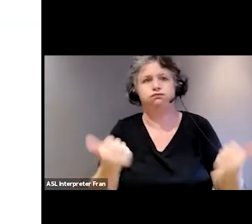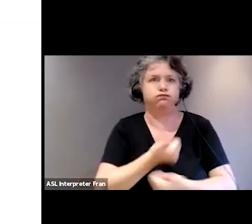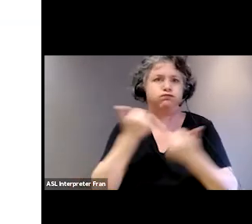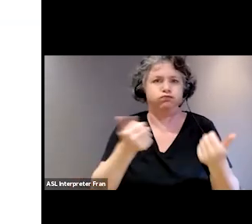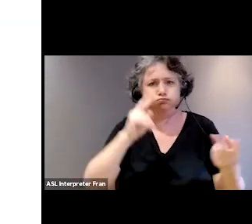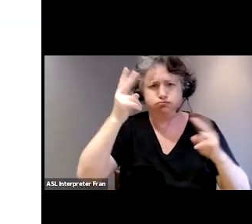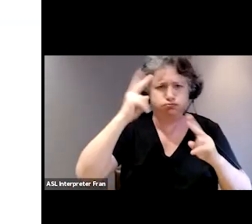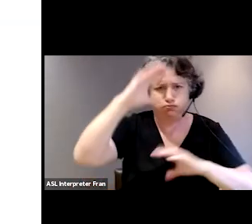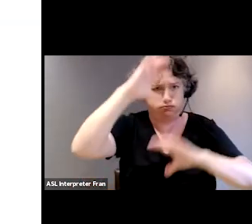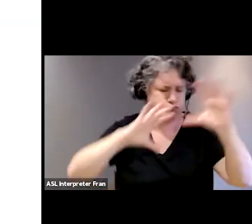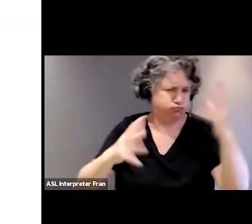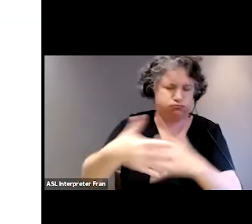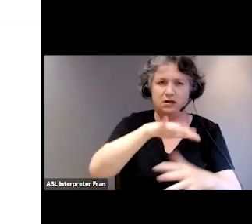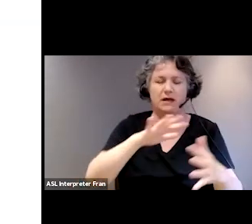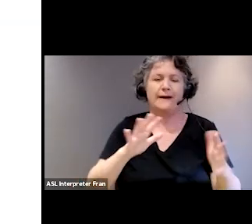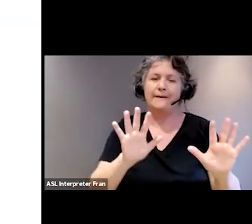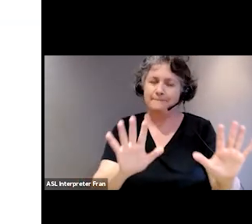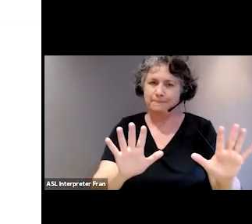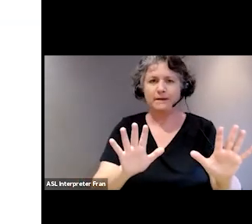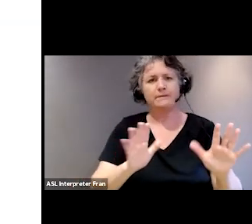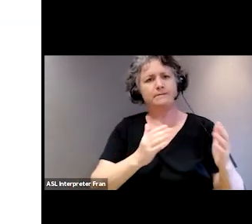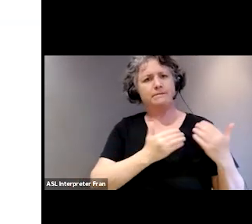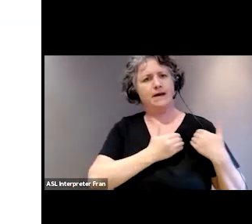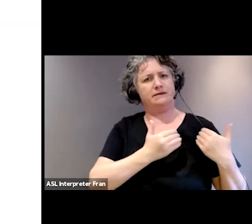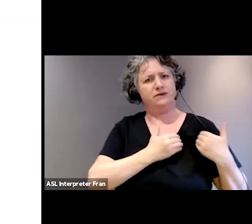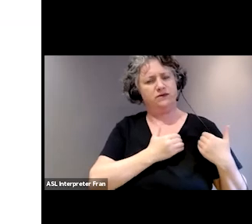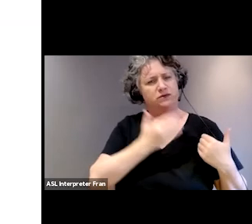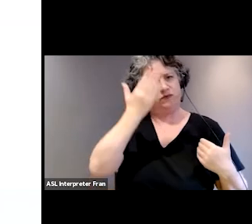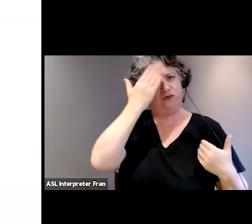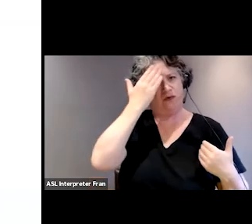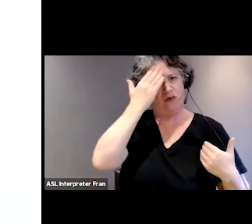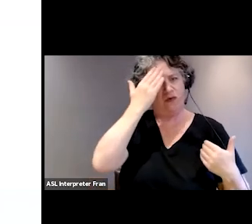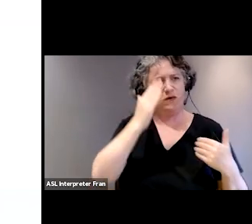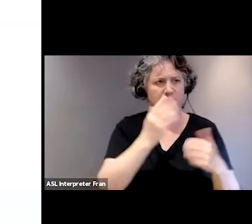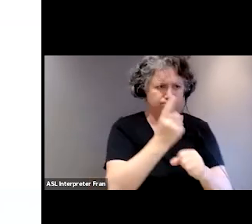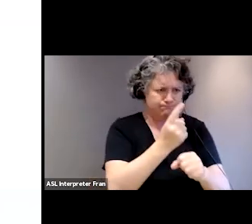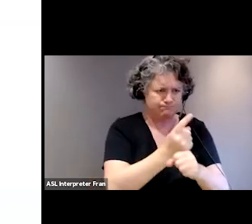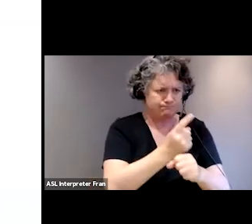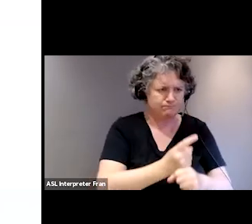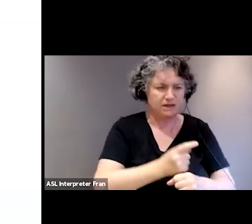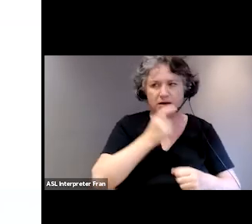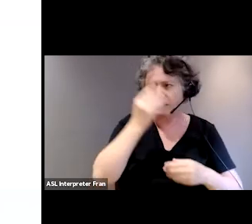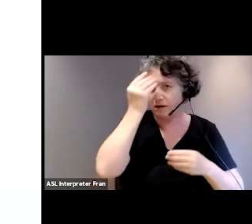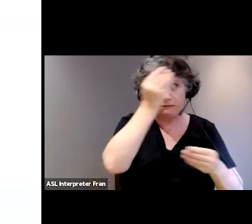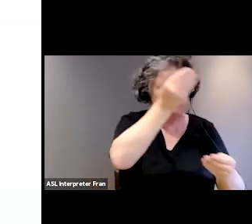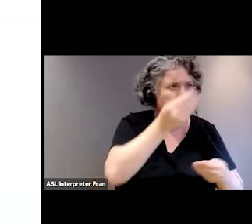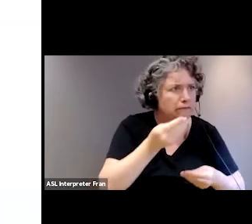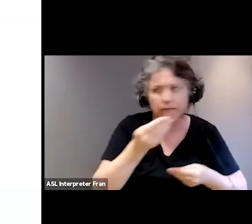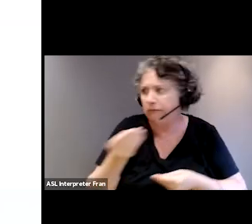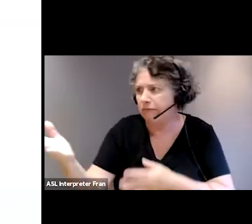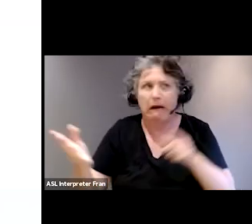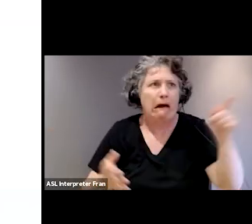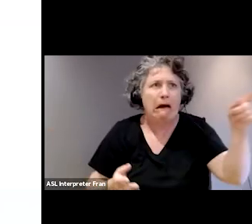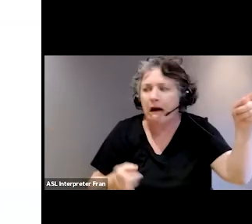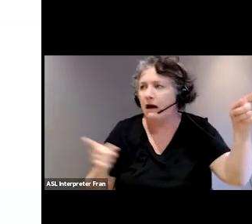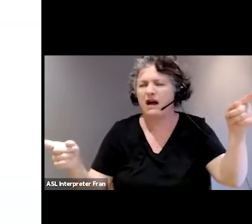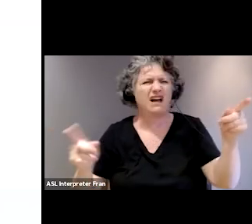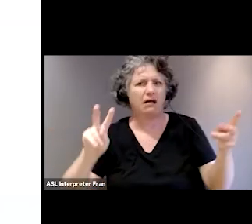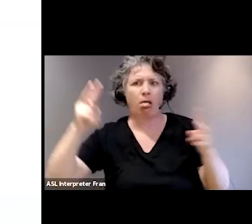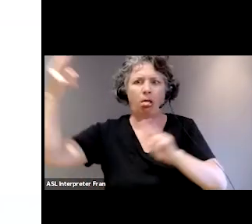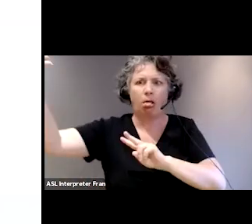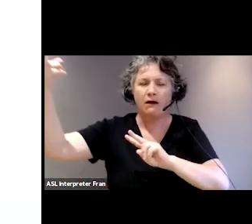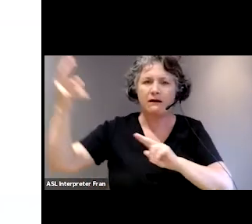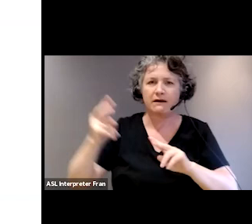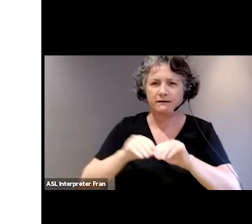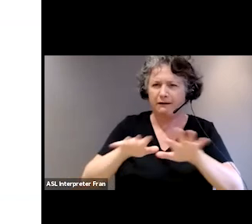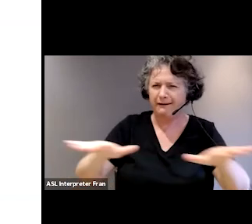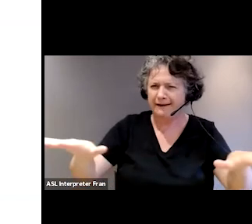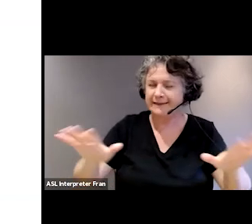vaccines and COVID 19, it's important that we are reviewing credible